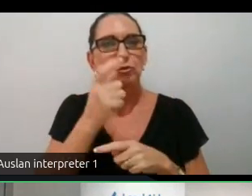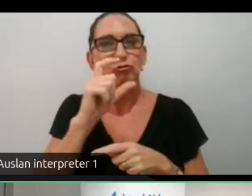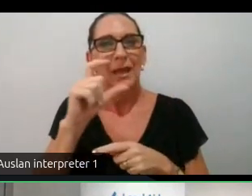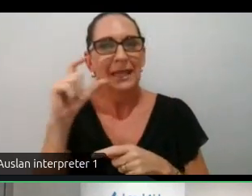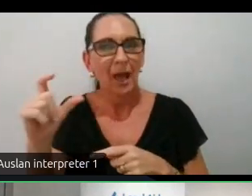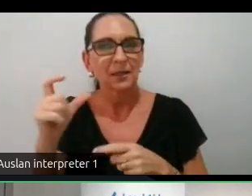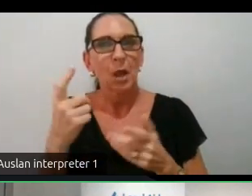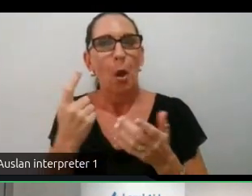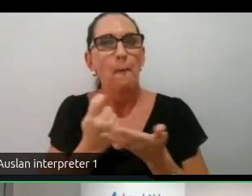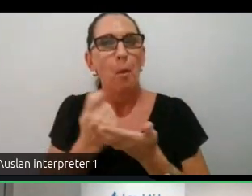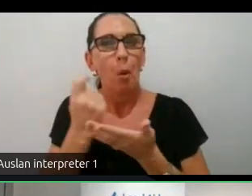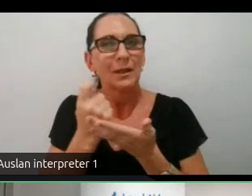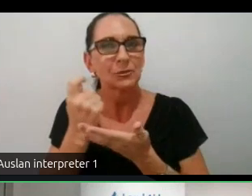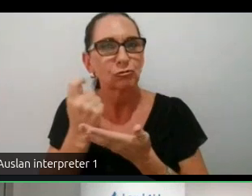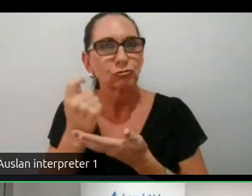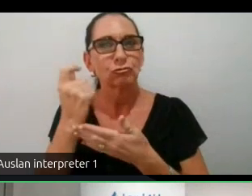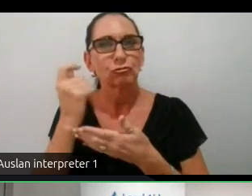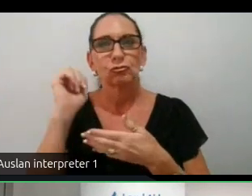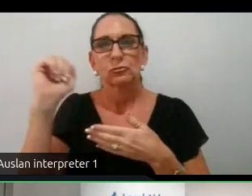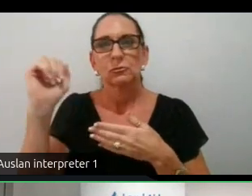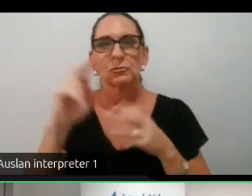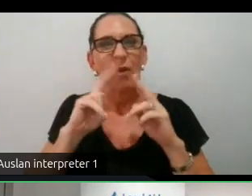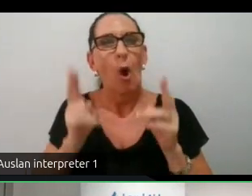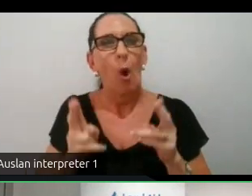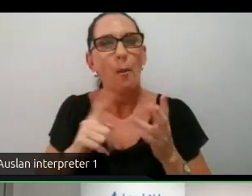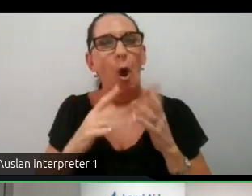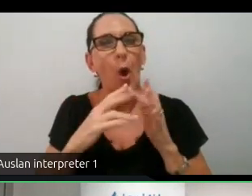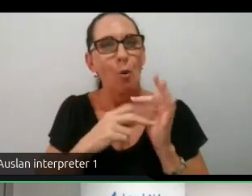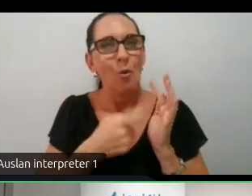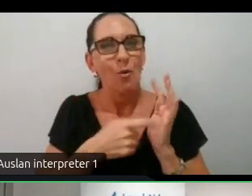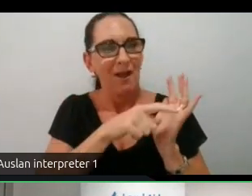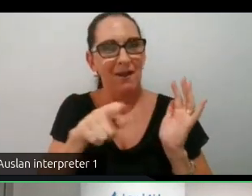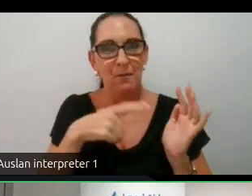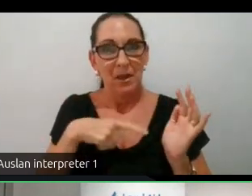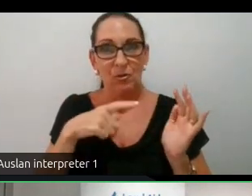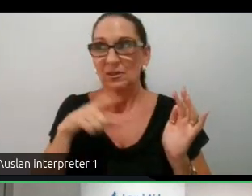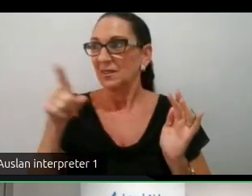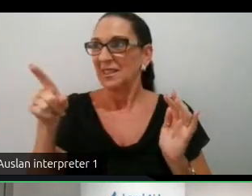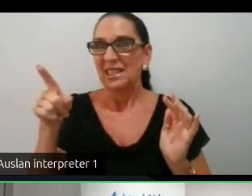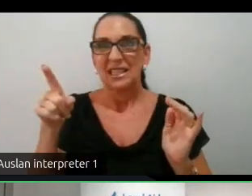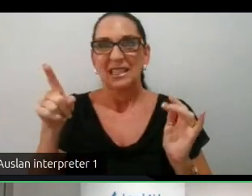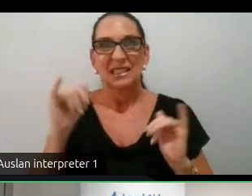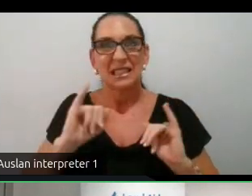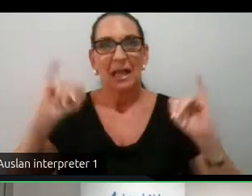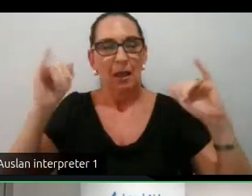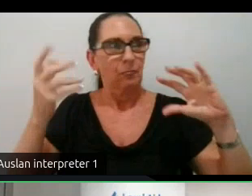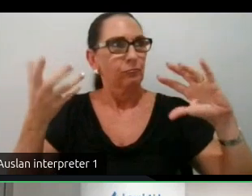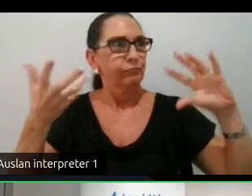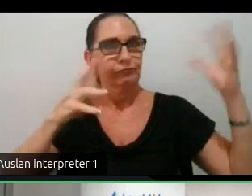cards, your mortgages, your home loans because the disaster's just ruined your house. you're in a bit